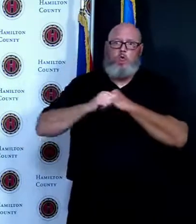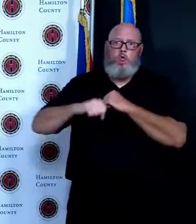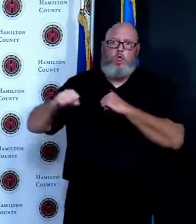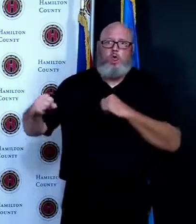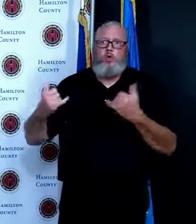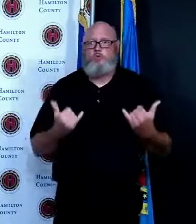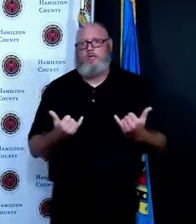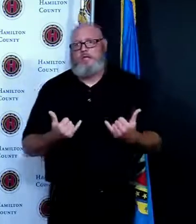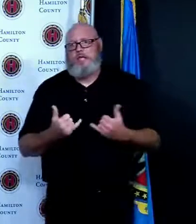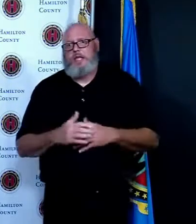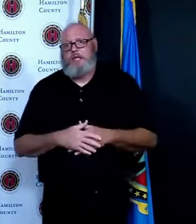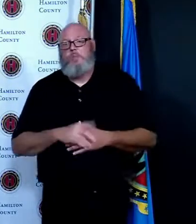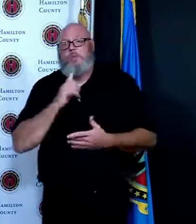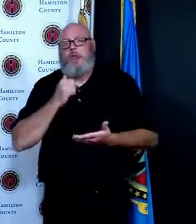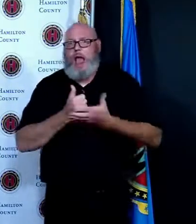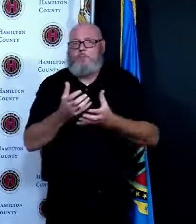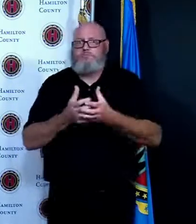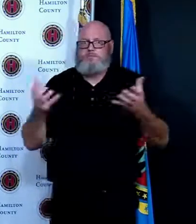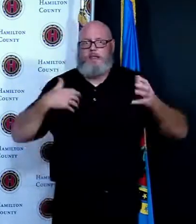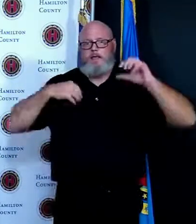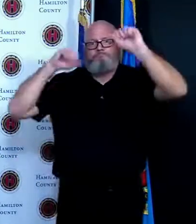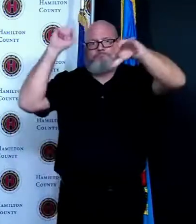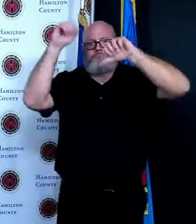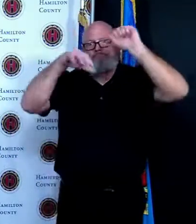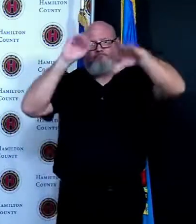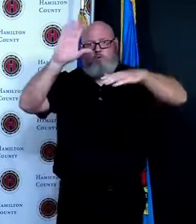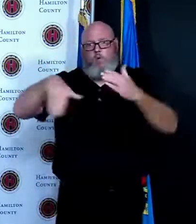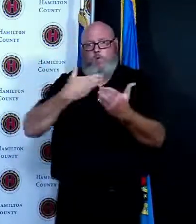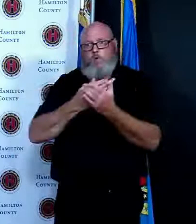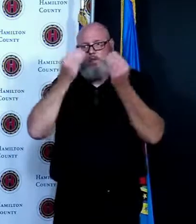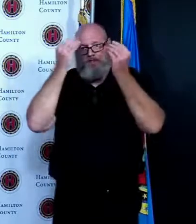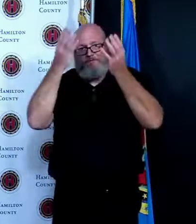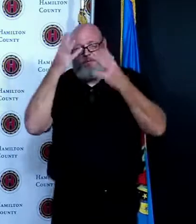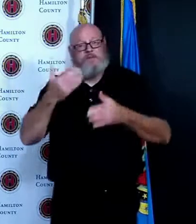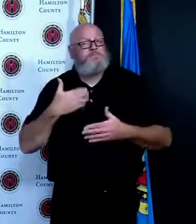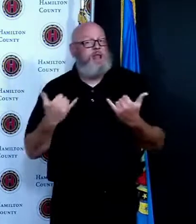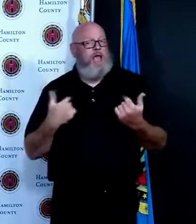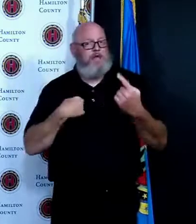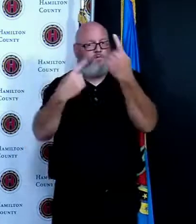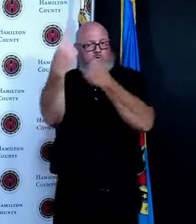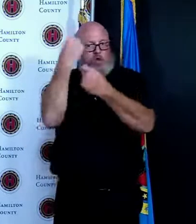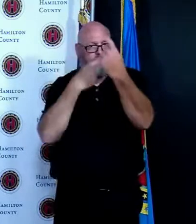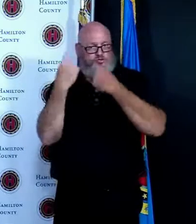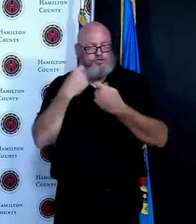so Bridget I believe we're ready for questions our first question is from Chris Wetterich for you Greg